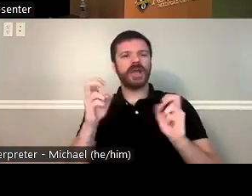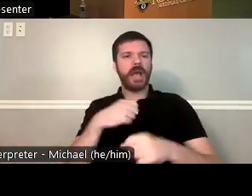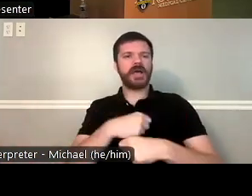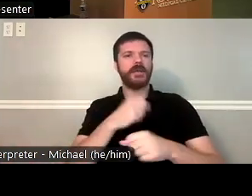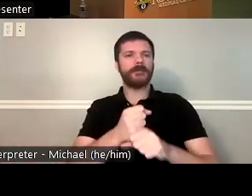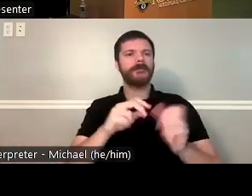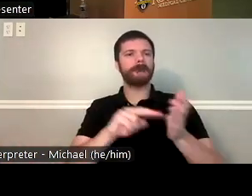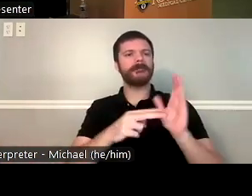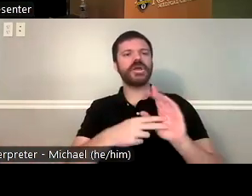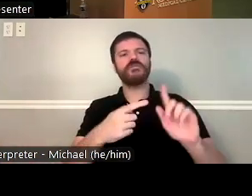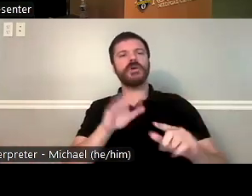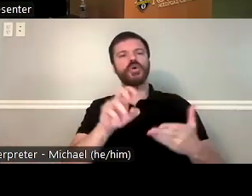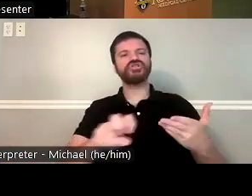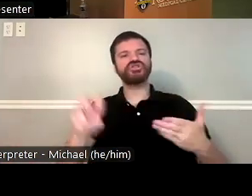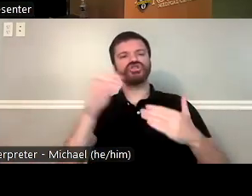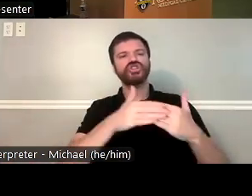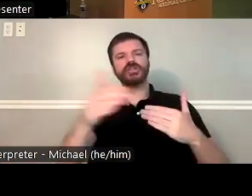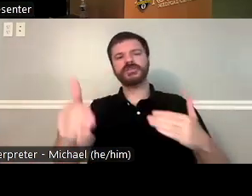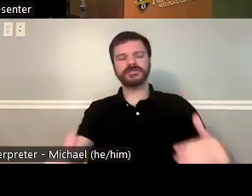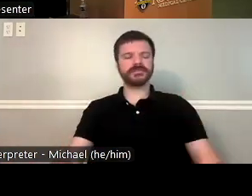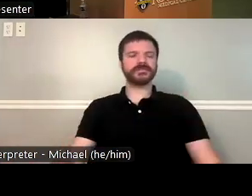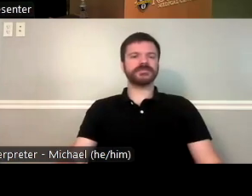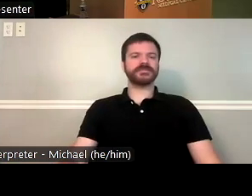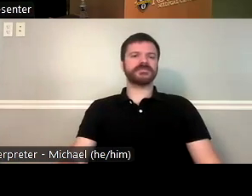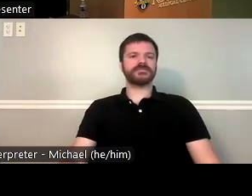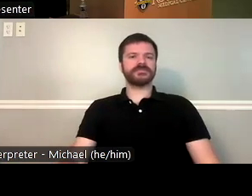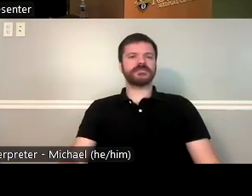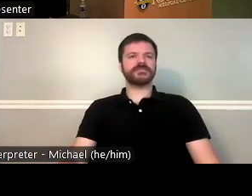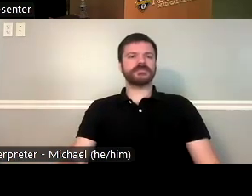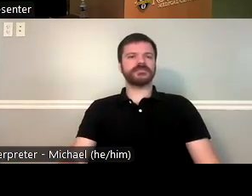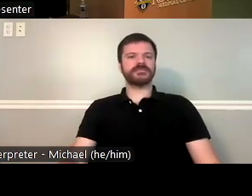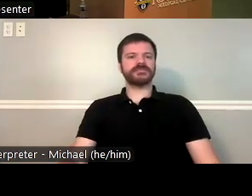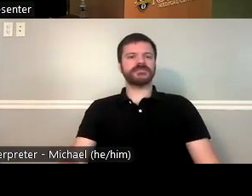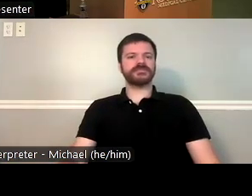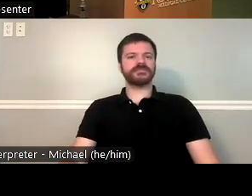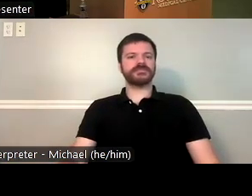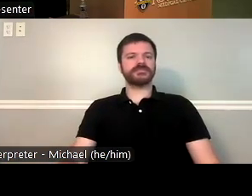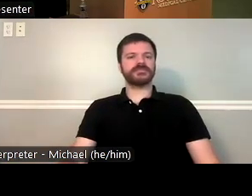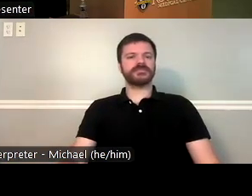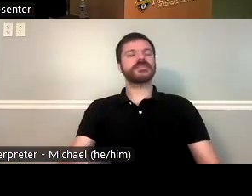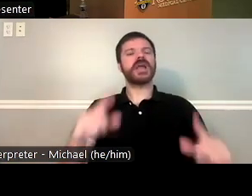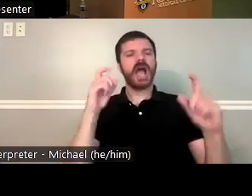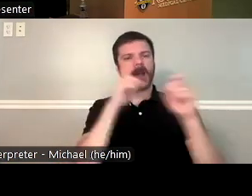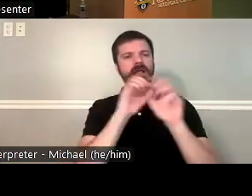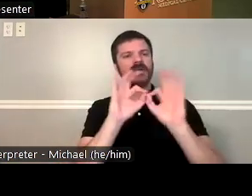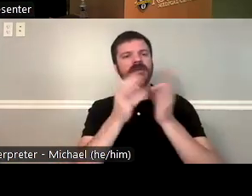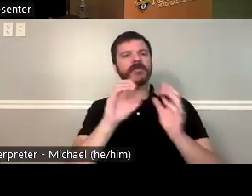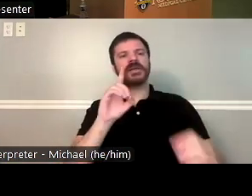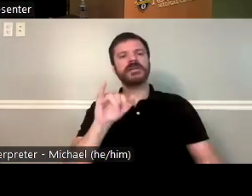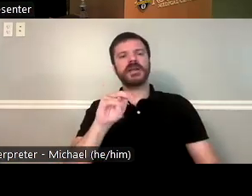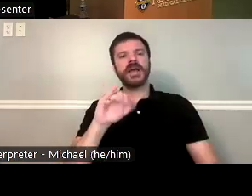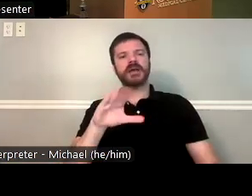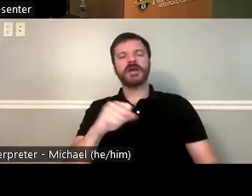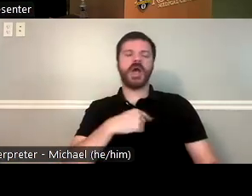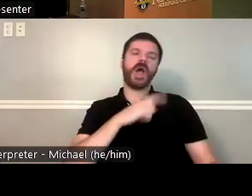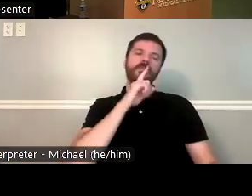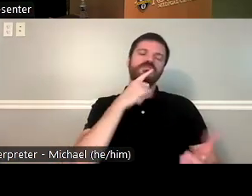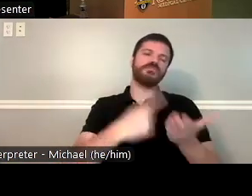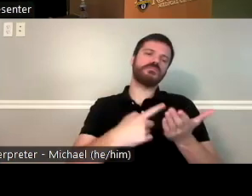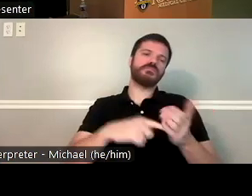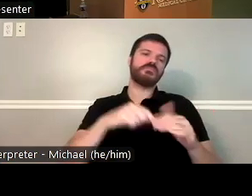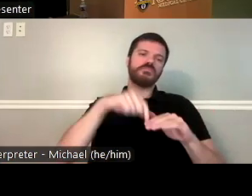your journey ahead complicated family Dynamics I won't get into today and past trauma and loss what